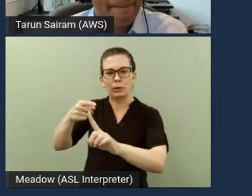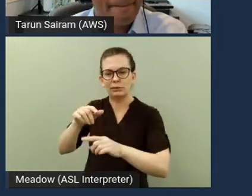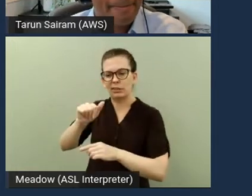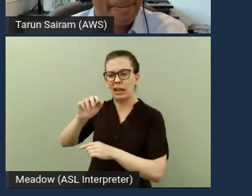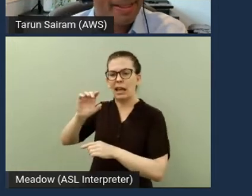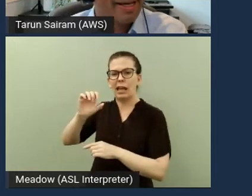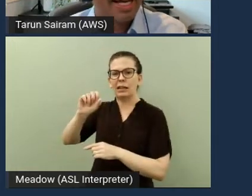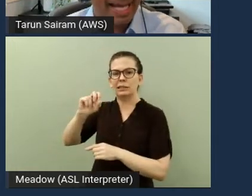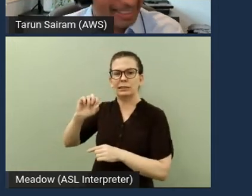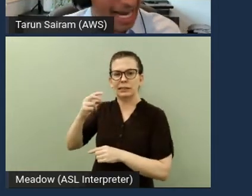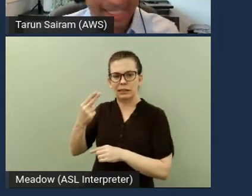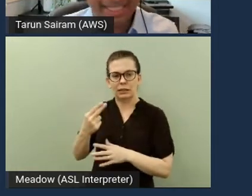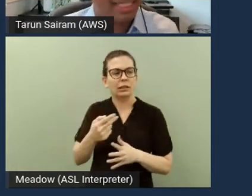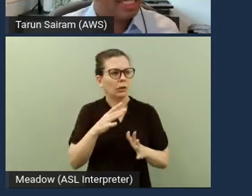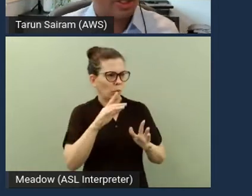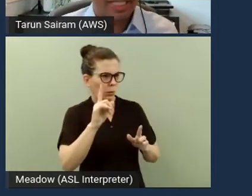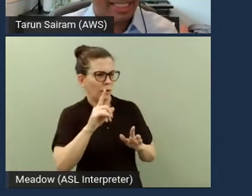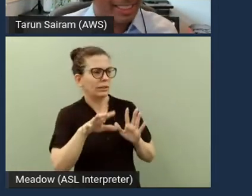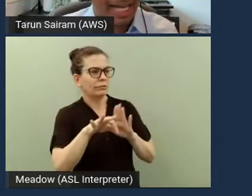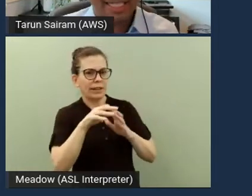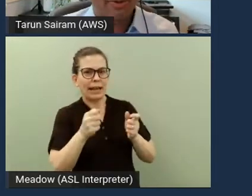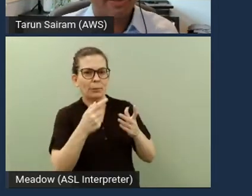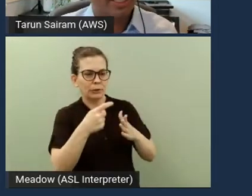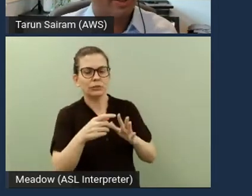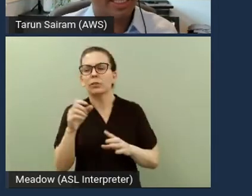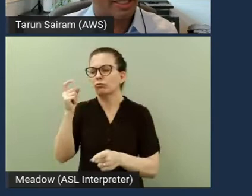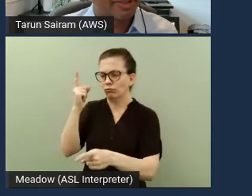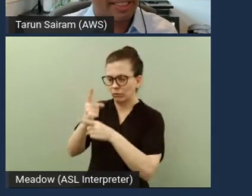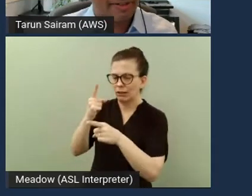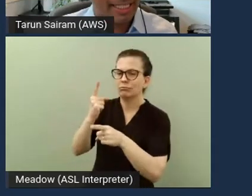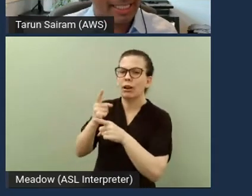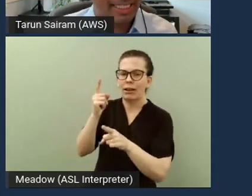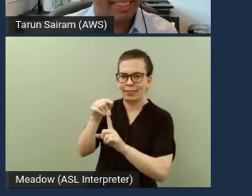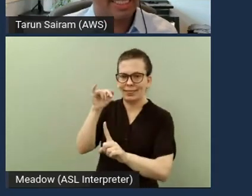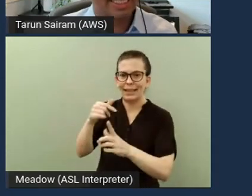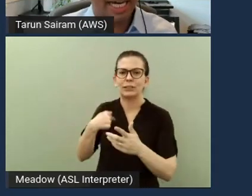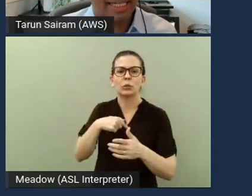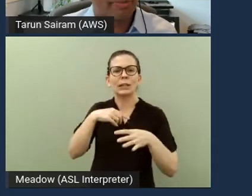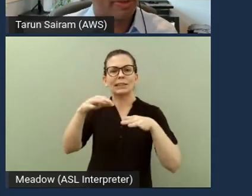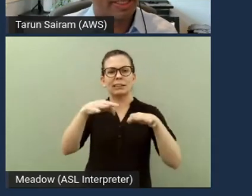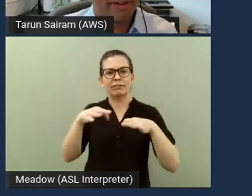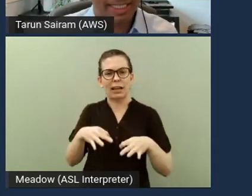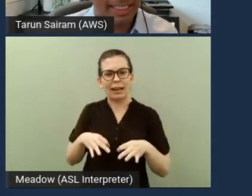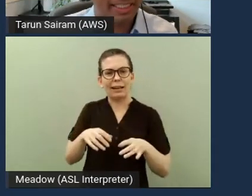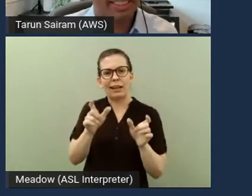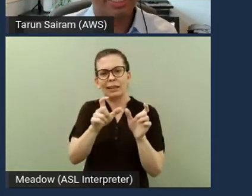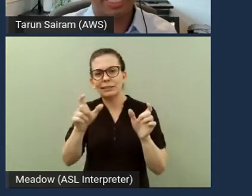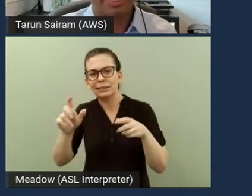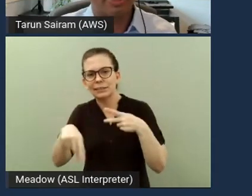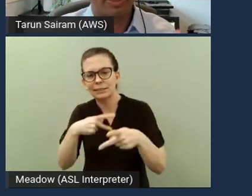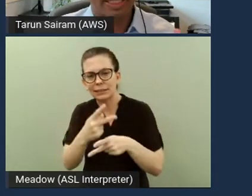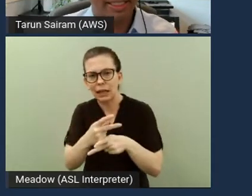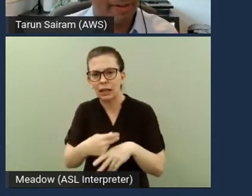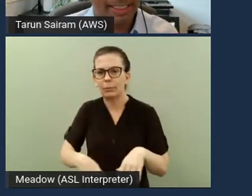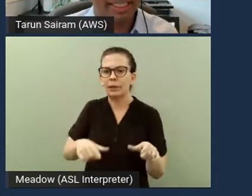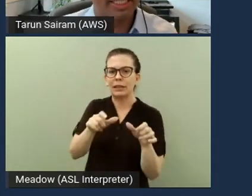and how much instances you'd like? Exactly. - Got you. So that's exactly what we're doing here. We are defining the instance type. We're defining the instance size. Right. - We're defining